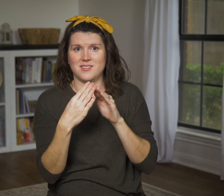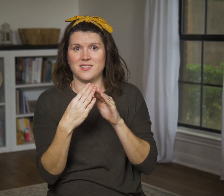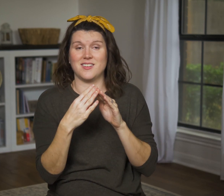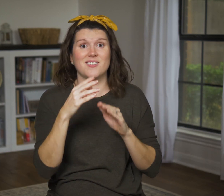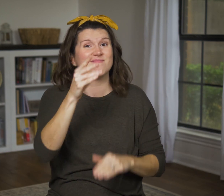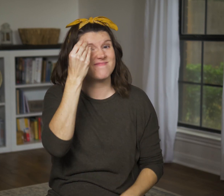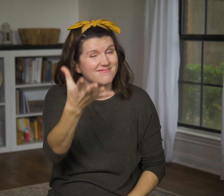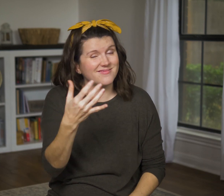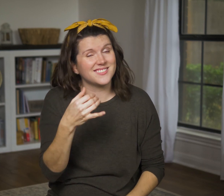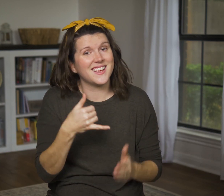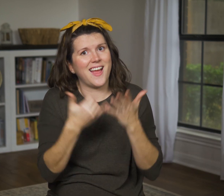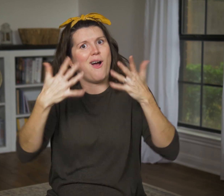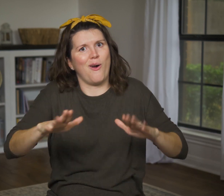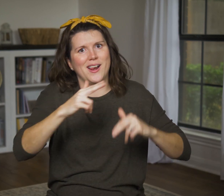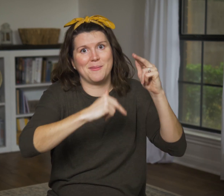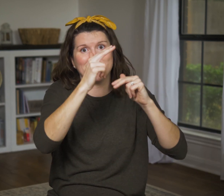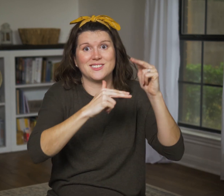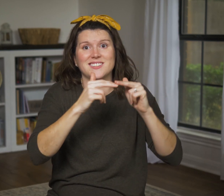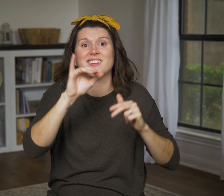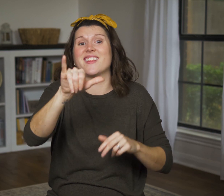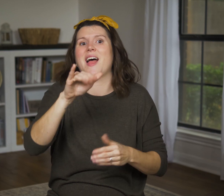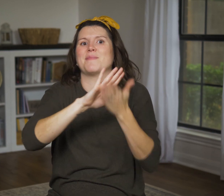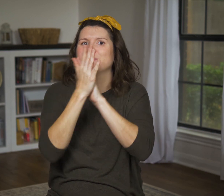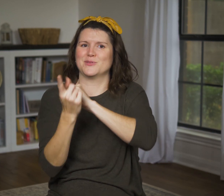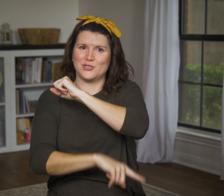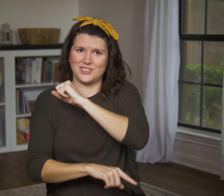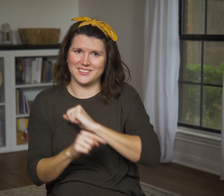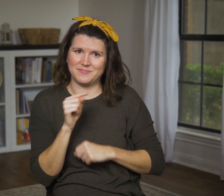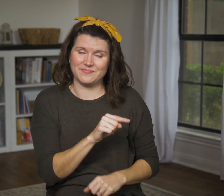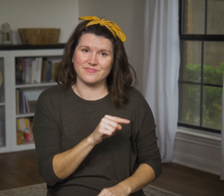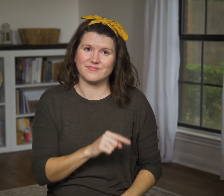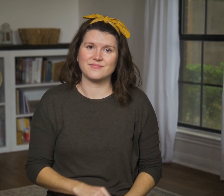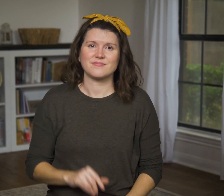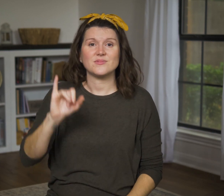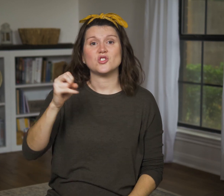By the way, it’s been rebuilt, so remember this curse!